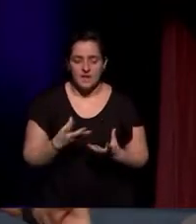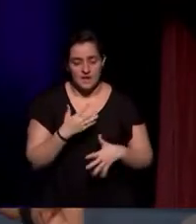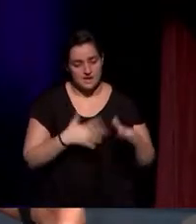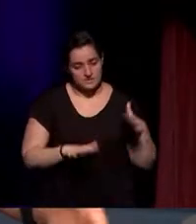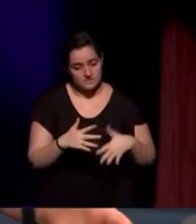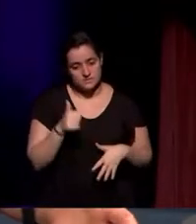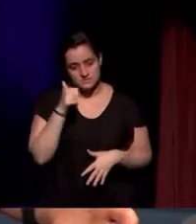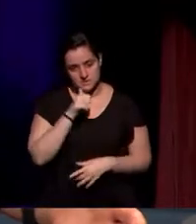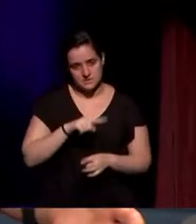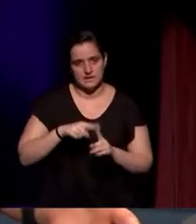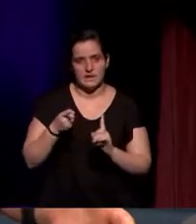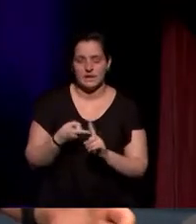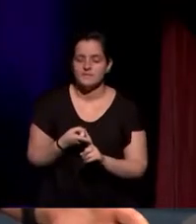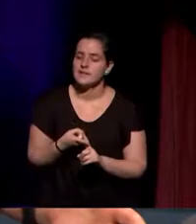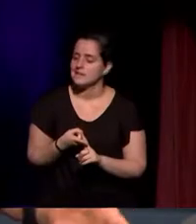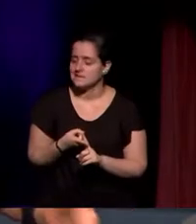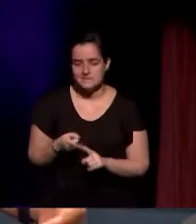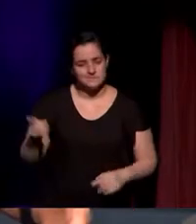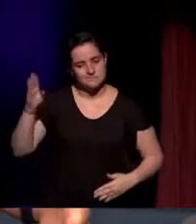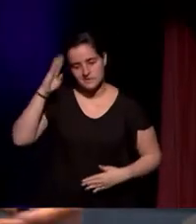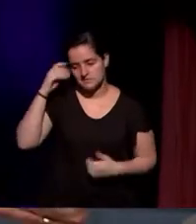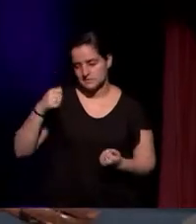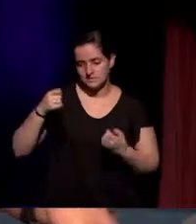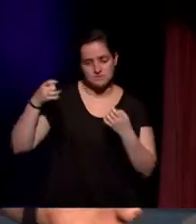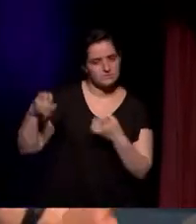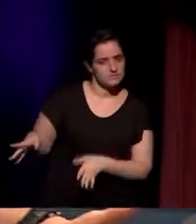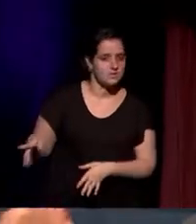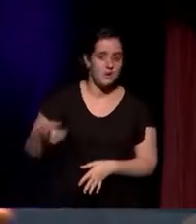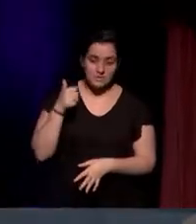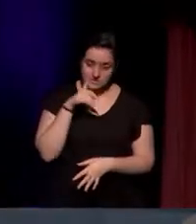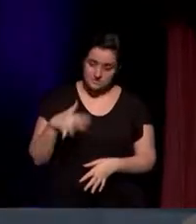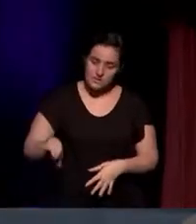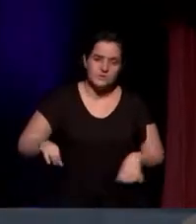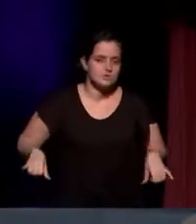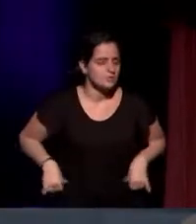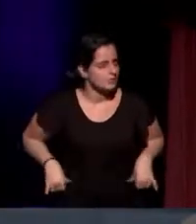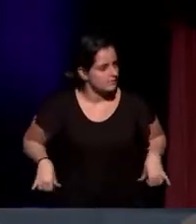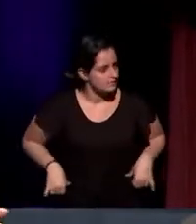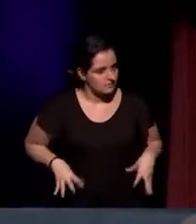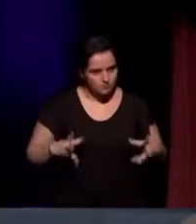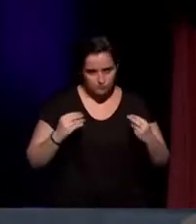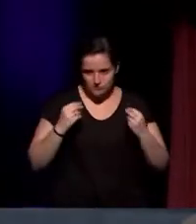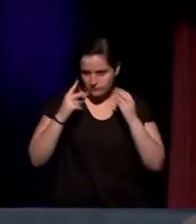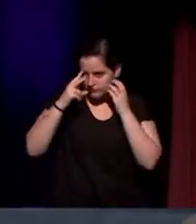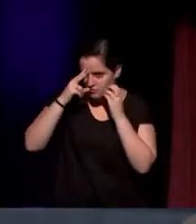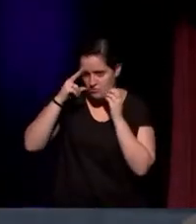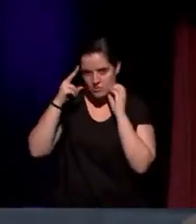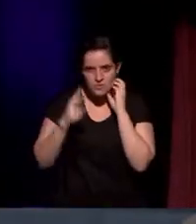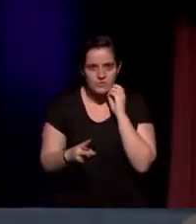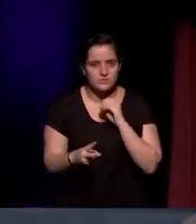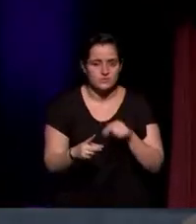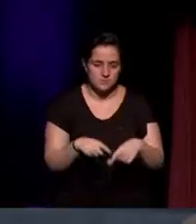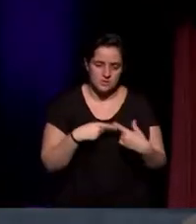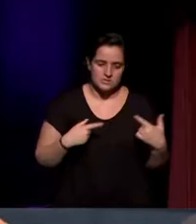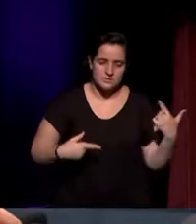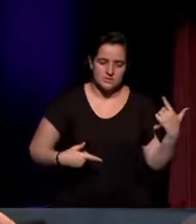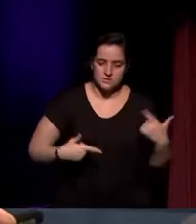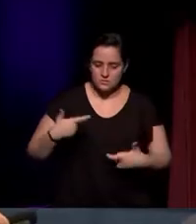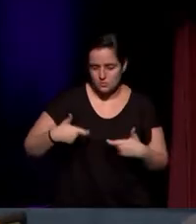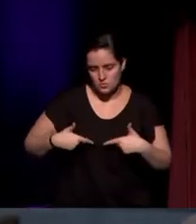and they had to leave this military life. These women suffered terribly during the armed struggle, but they continued.